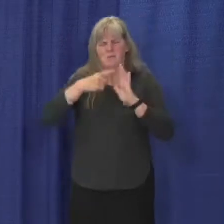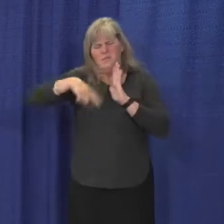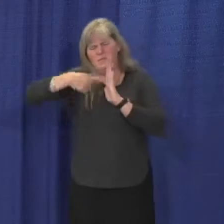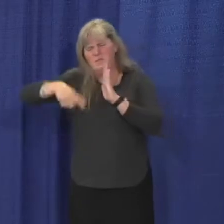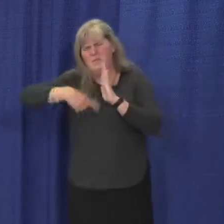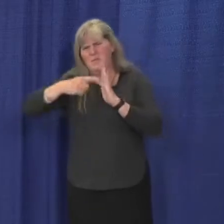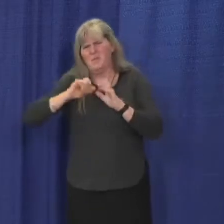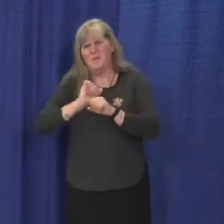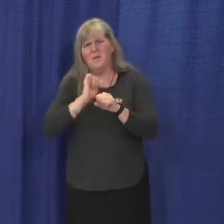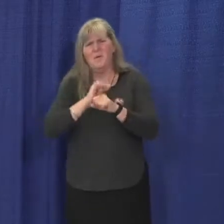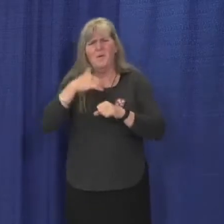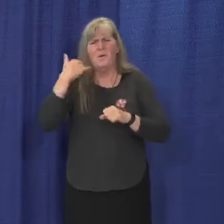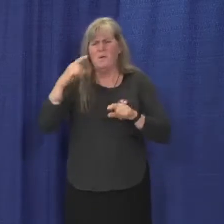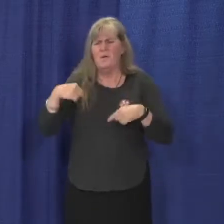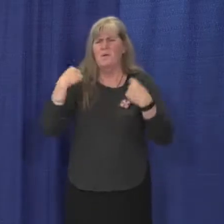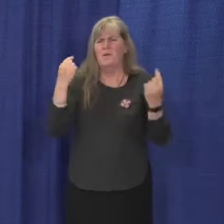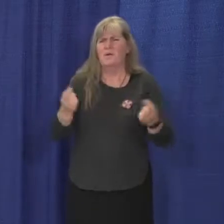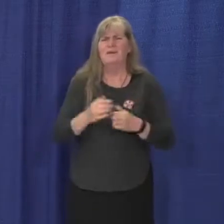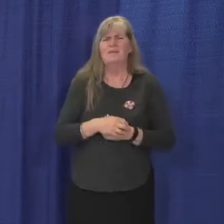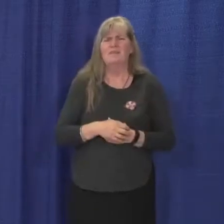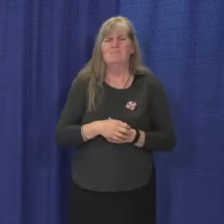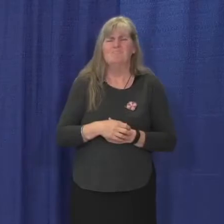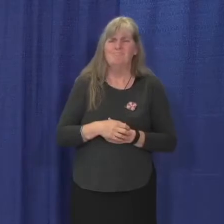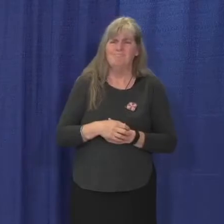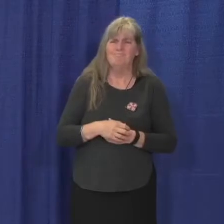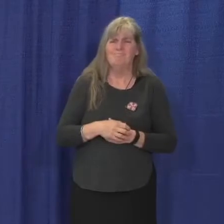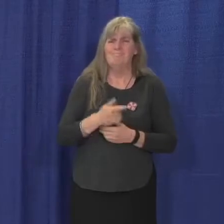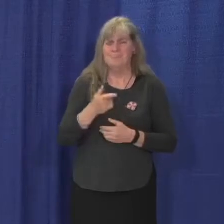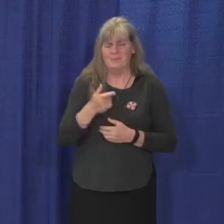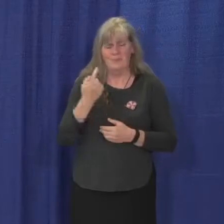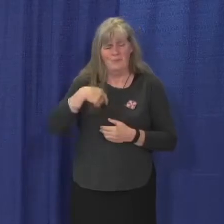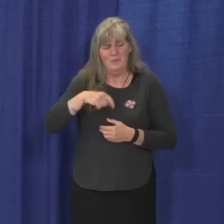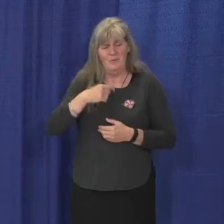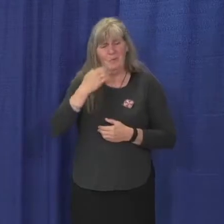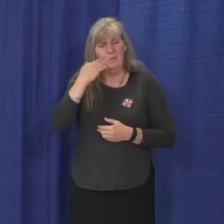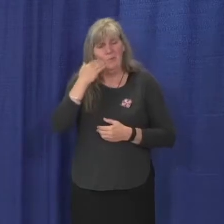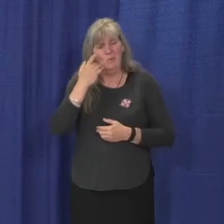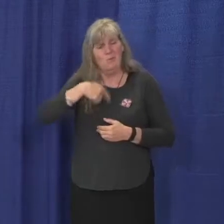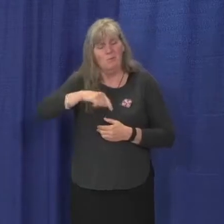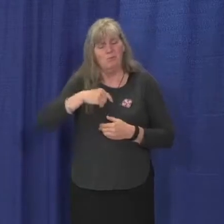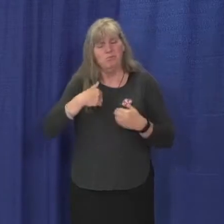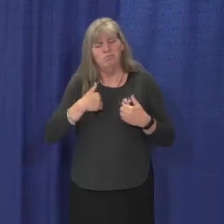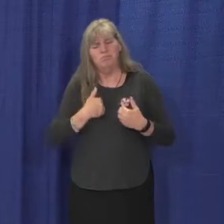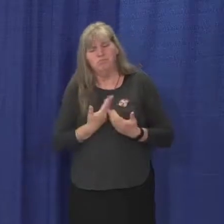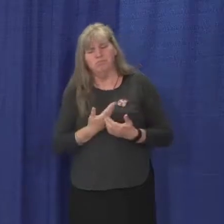relentless energy and many, many long hours. We are all very aware of the